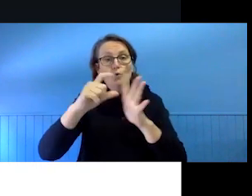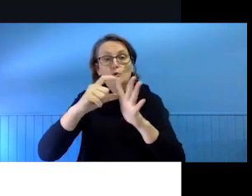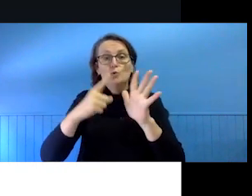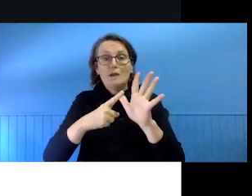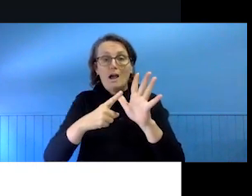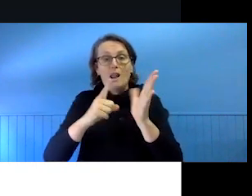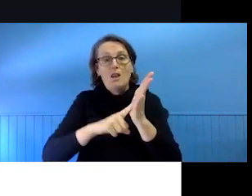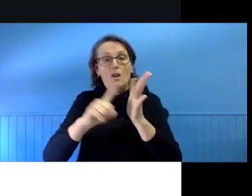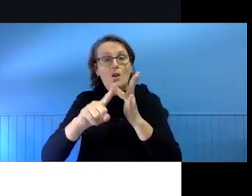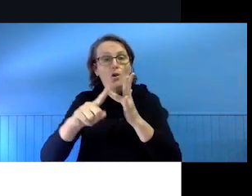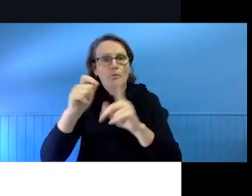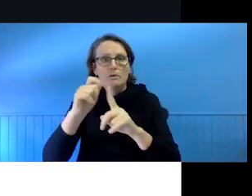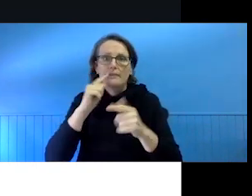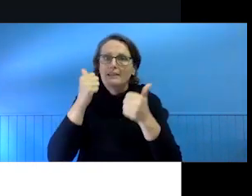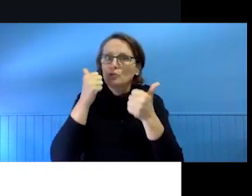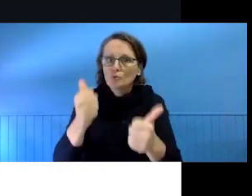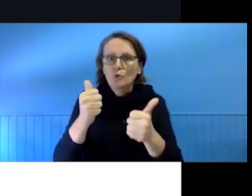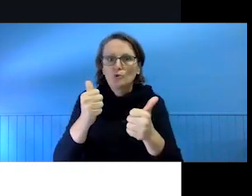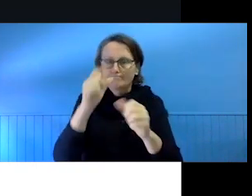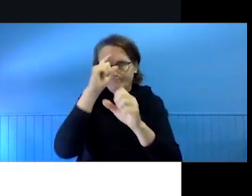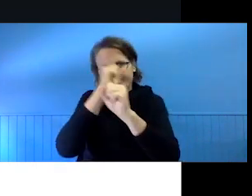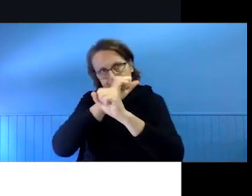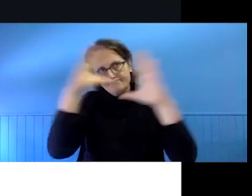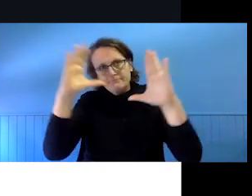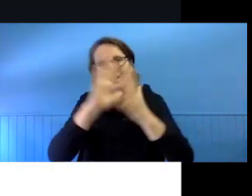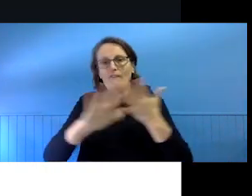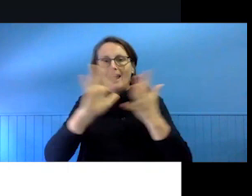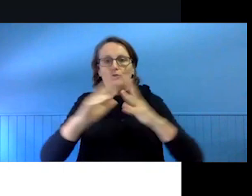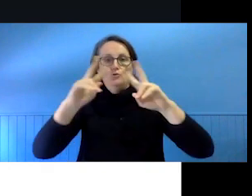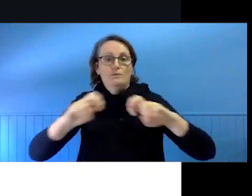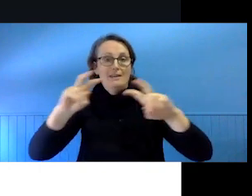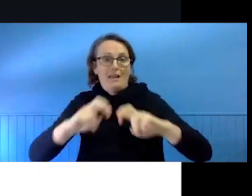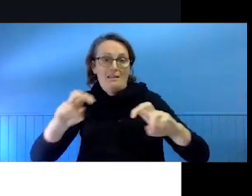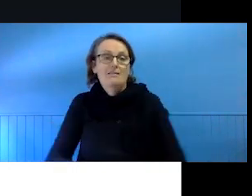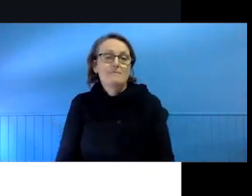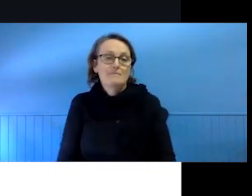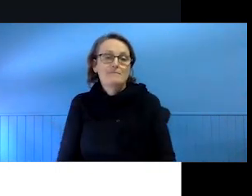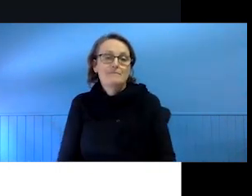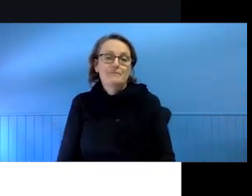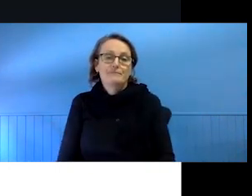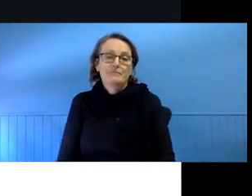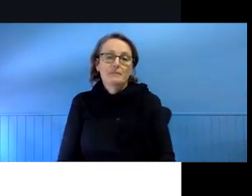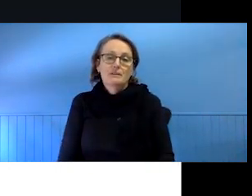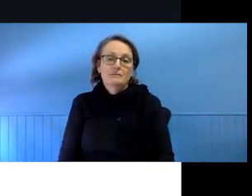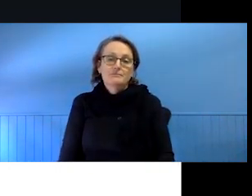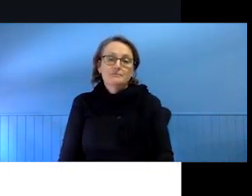model for how to conduct analysis in a really difficult situation. We